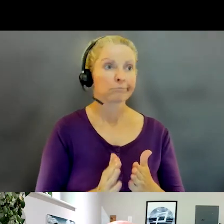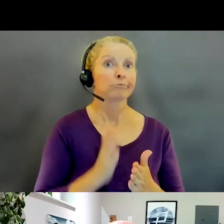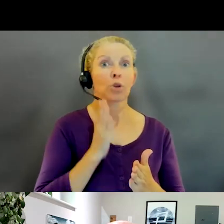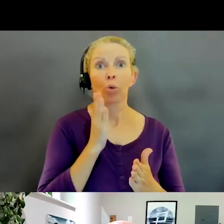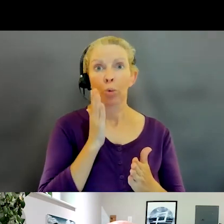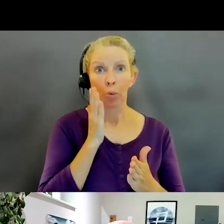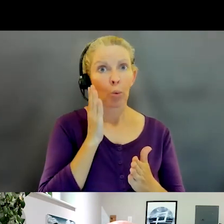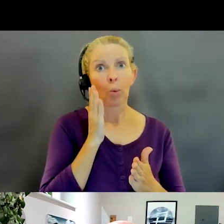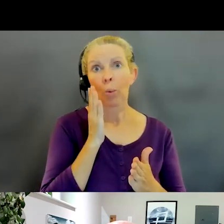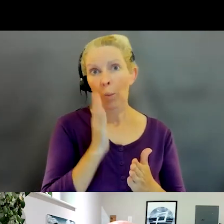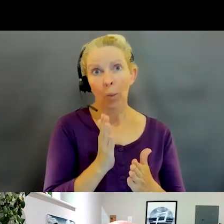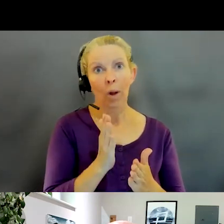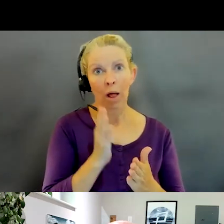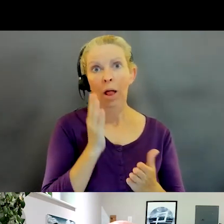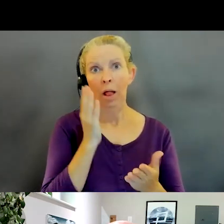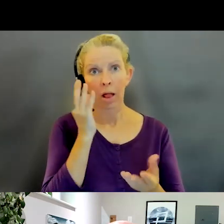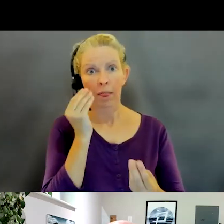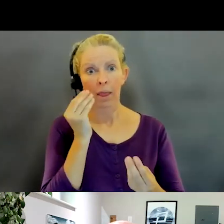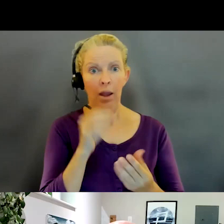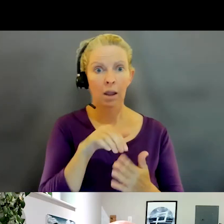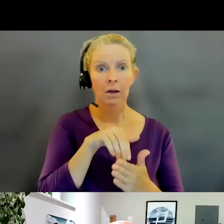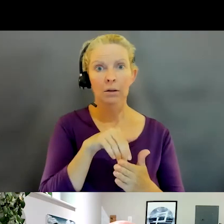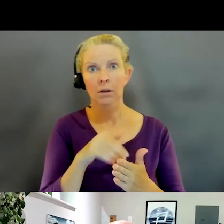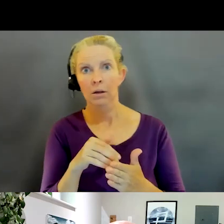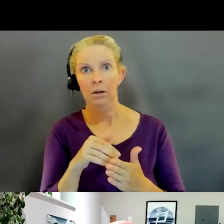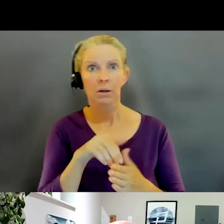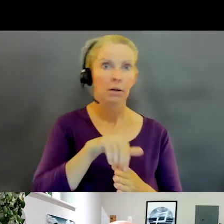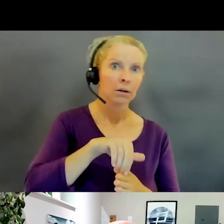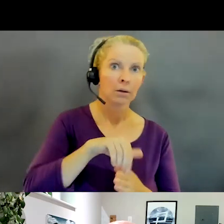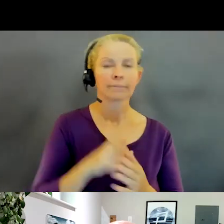Goldilocks zone. They are going to have been too optimistic. They are going to go to hot.